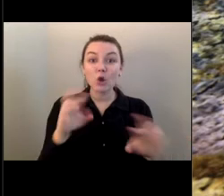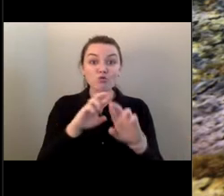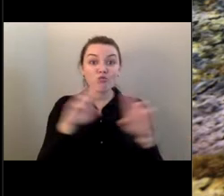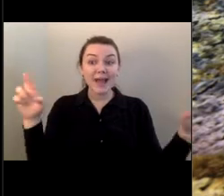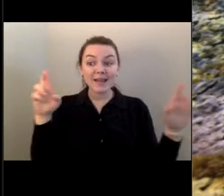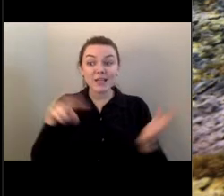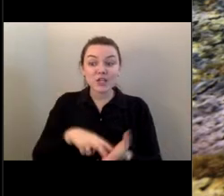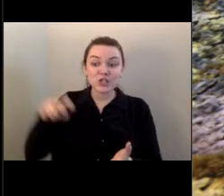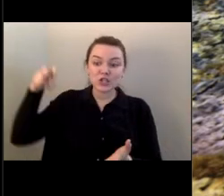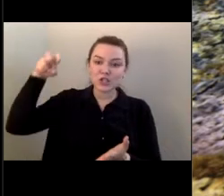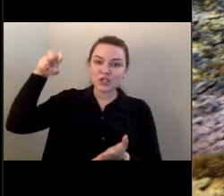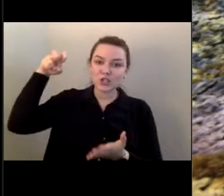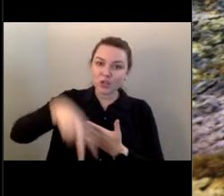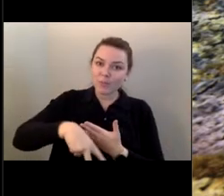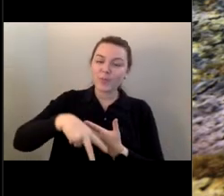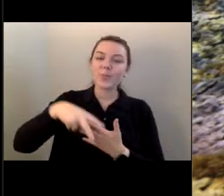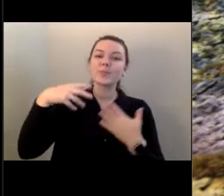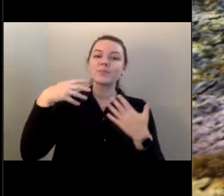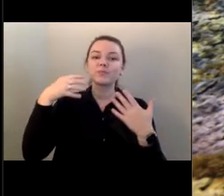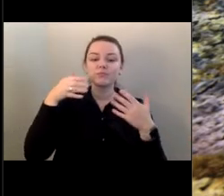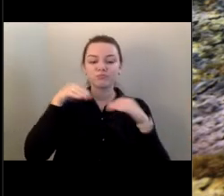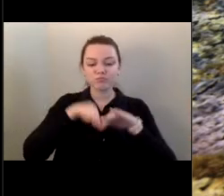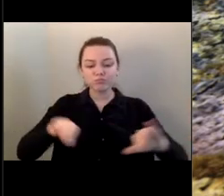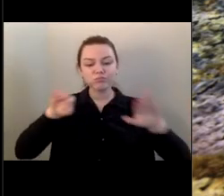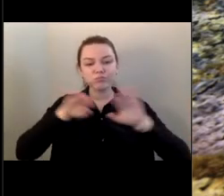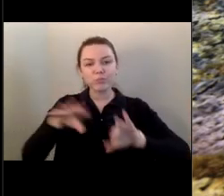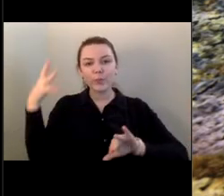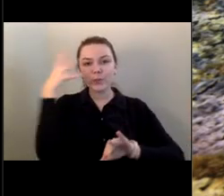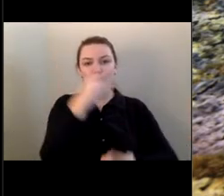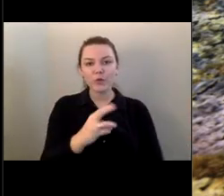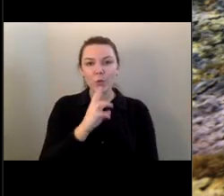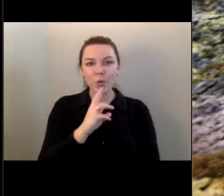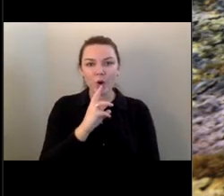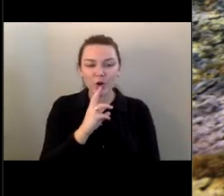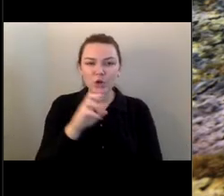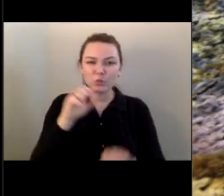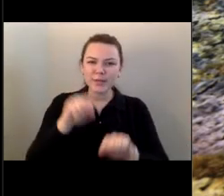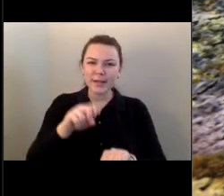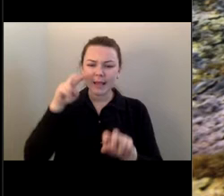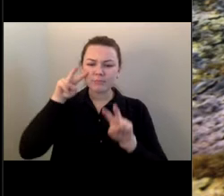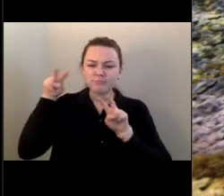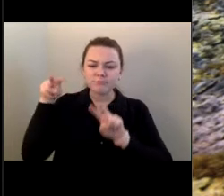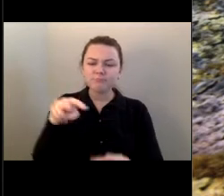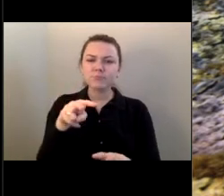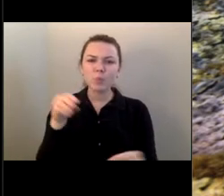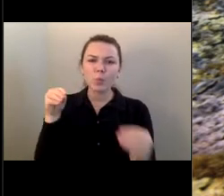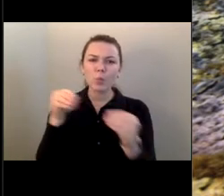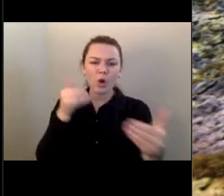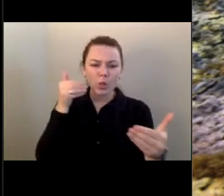Get in that beautiful water so we can take a deeper dive and closer look at coral polyps.